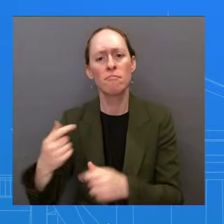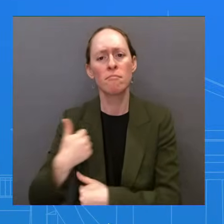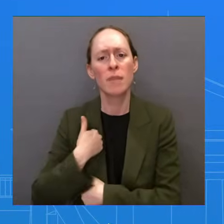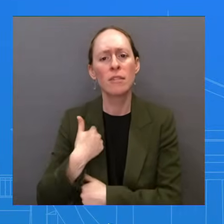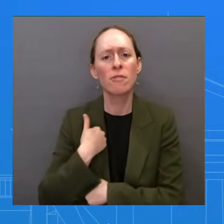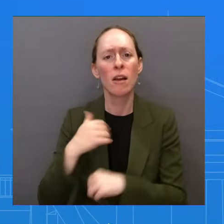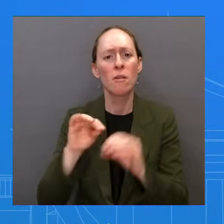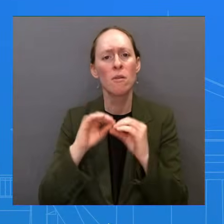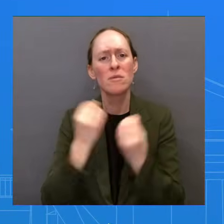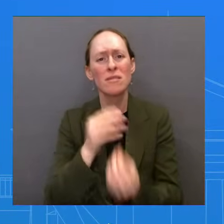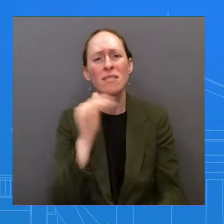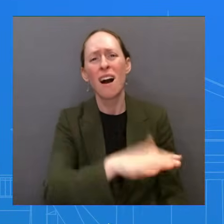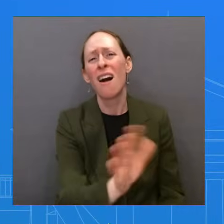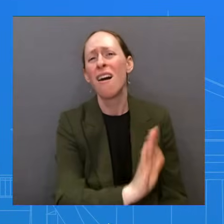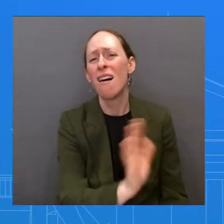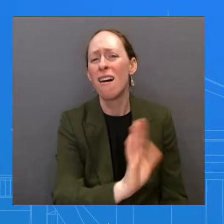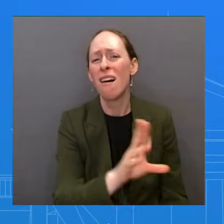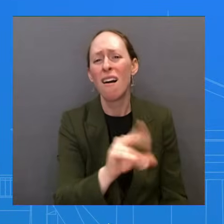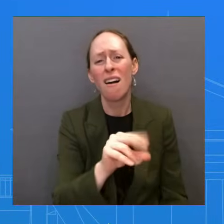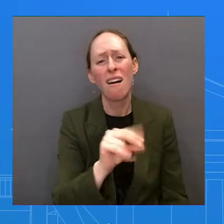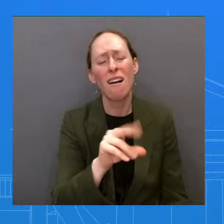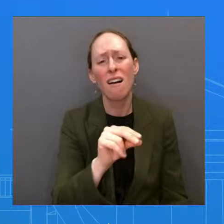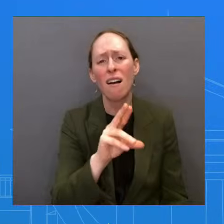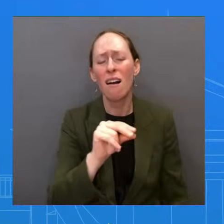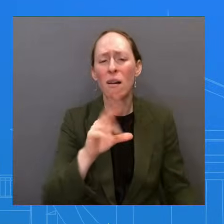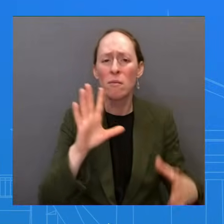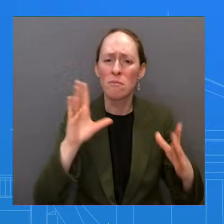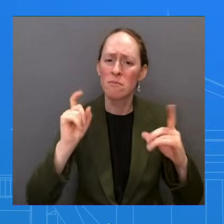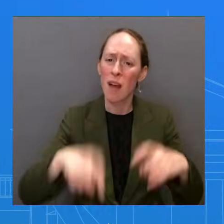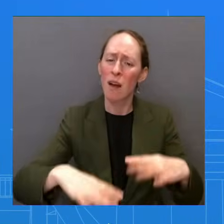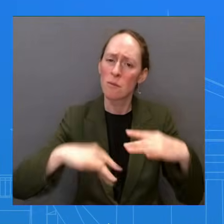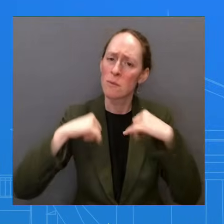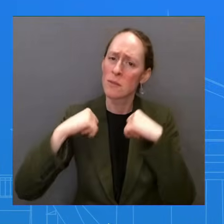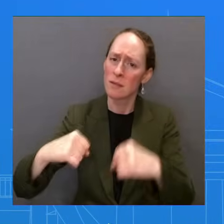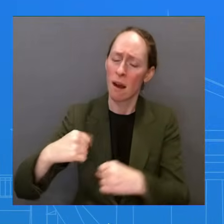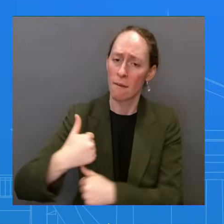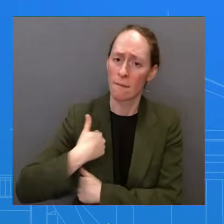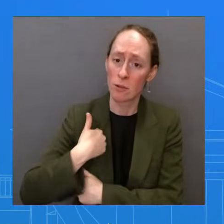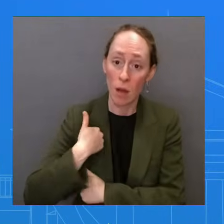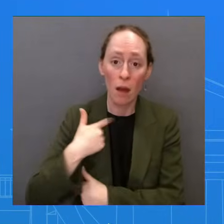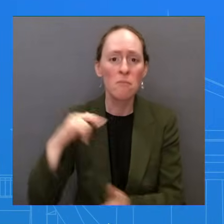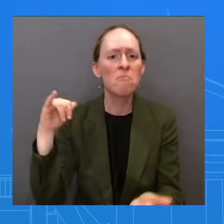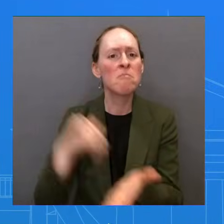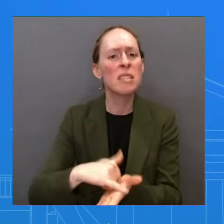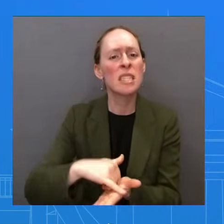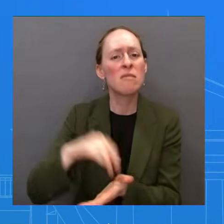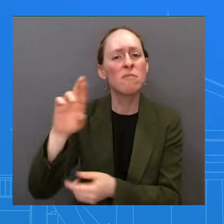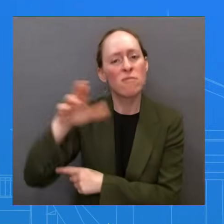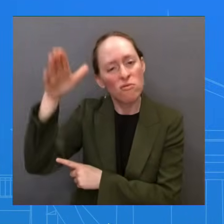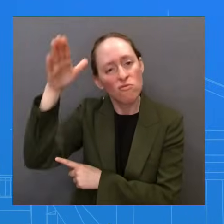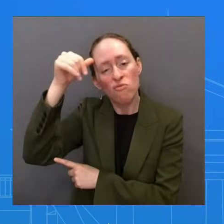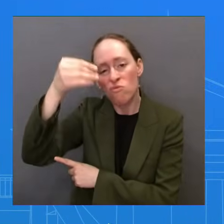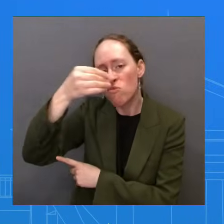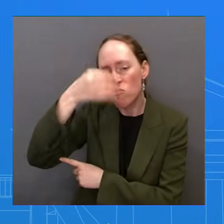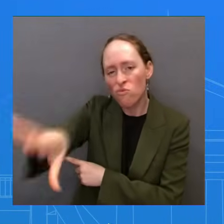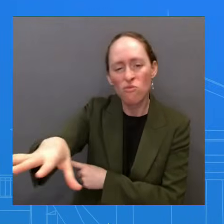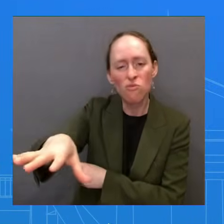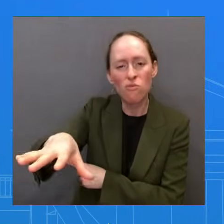Republicans made last-minute changes to protect special interests, but they refuse to include veterans in those protections.